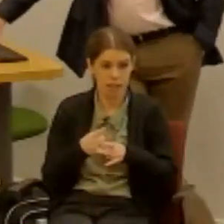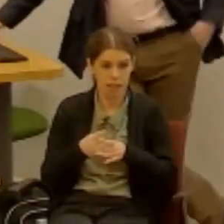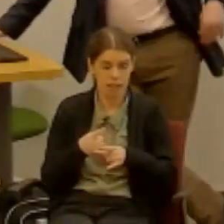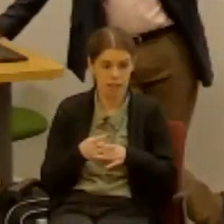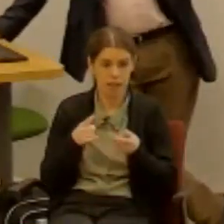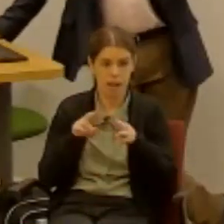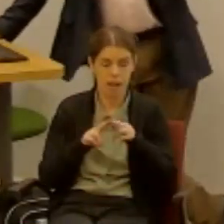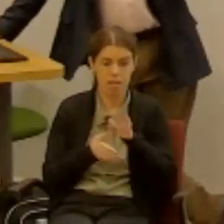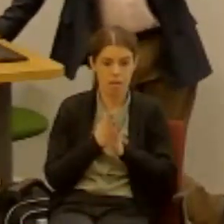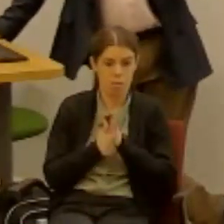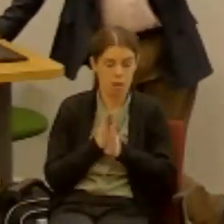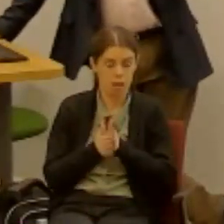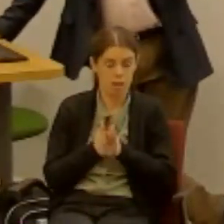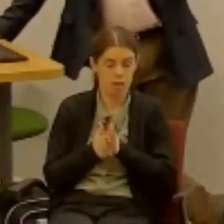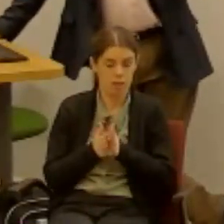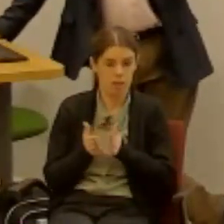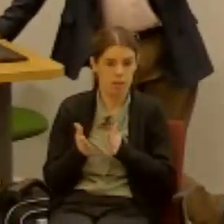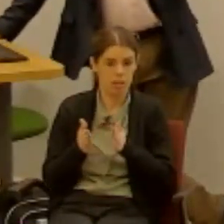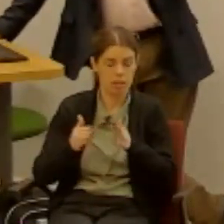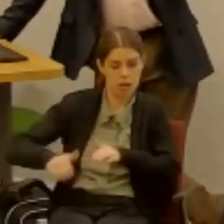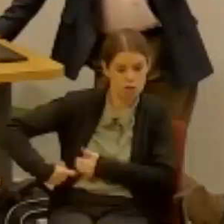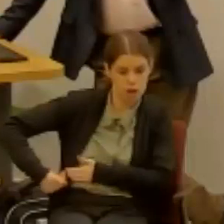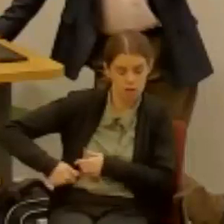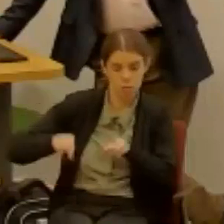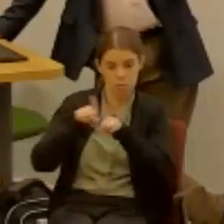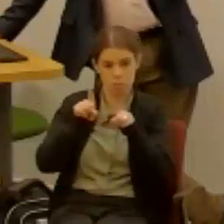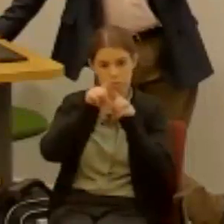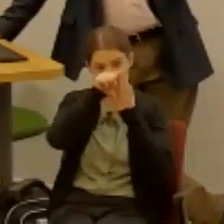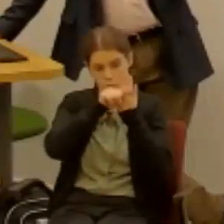if you play like, for, like sort of like abruptly, with the rules of the same, or football, with